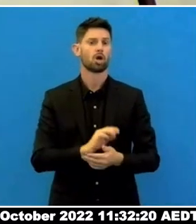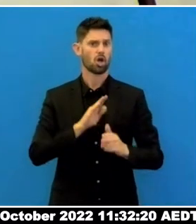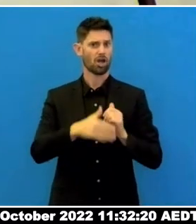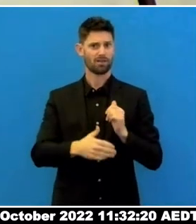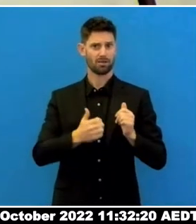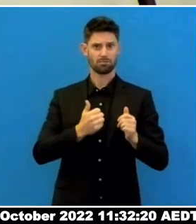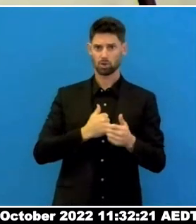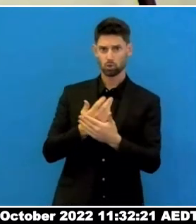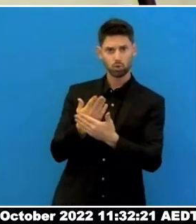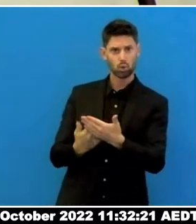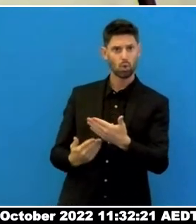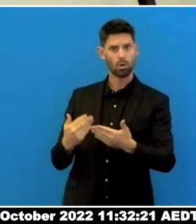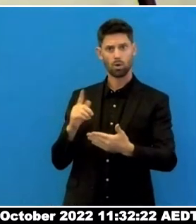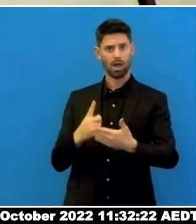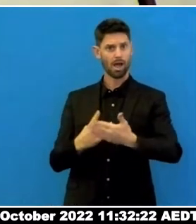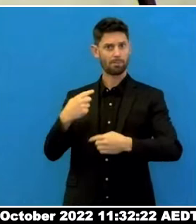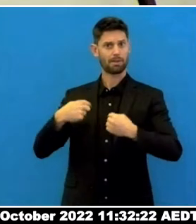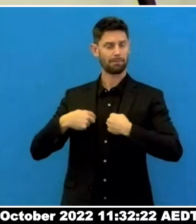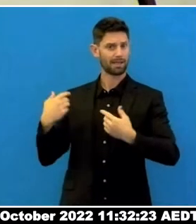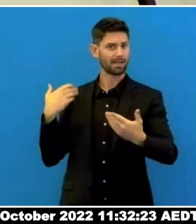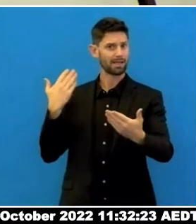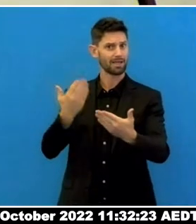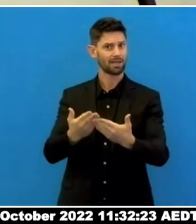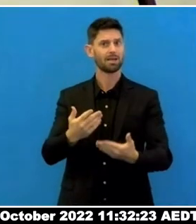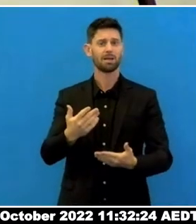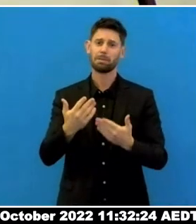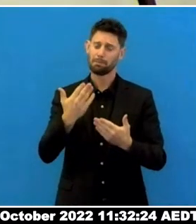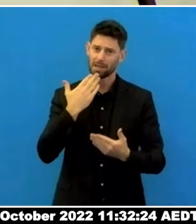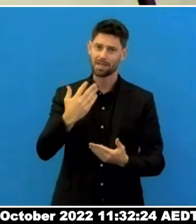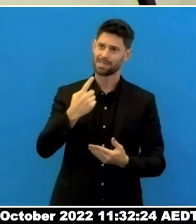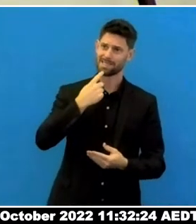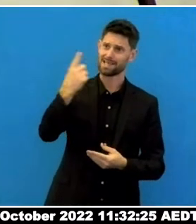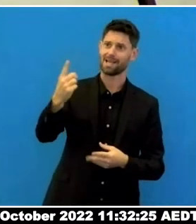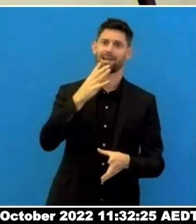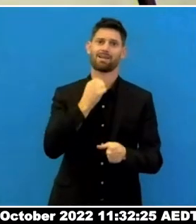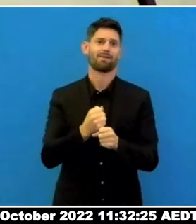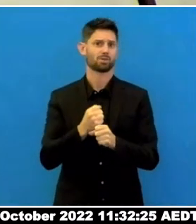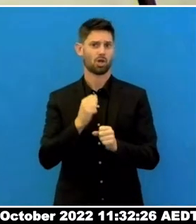my story, if possible, you just let the government know about my experiences.